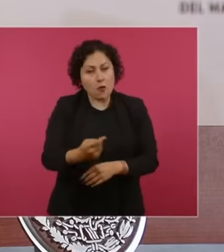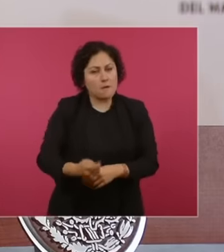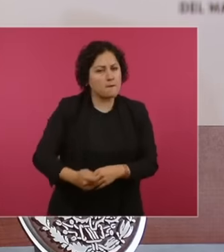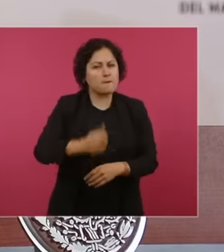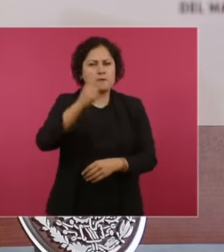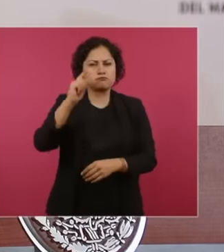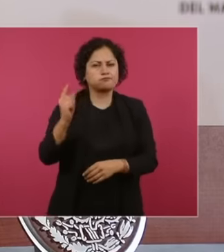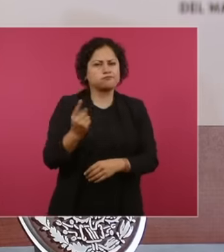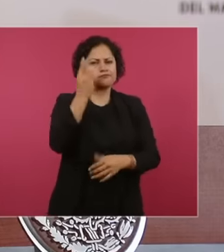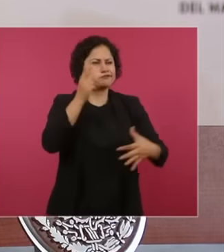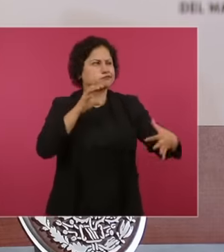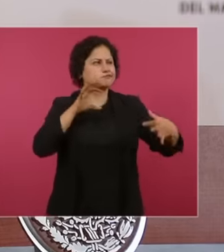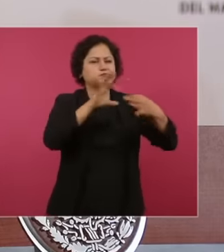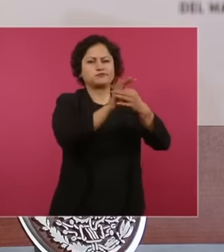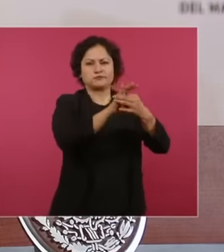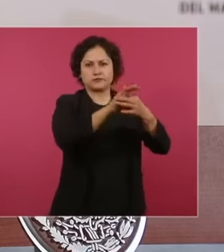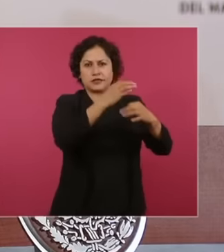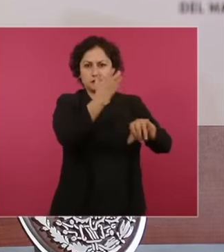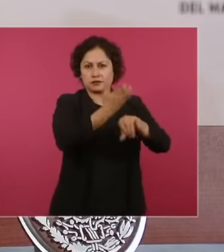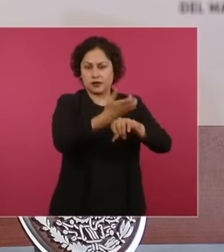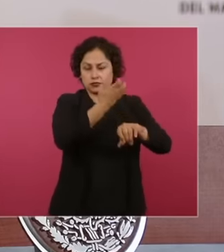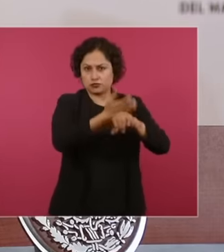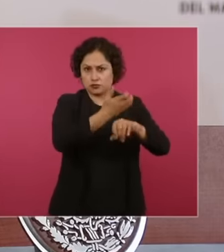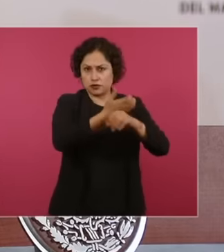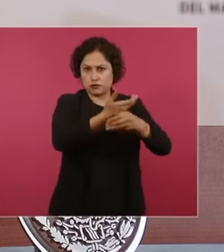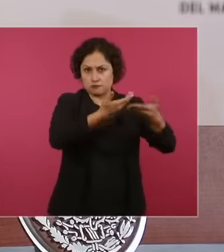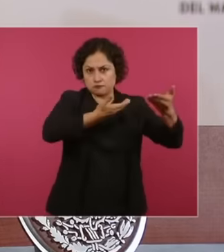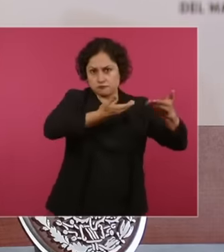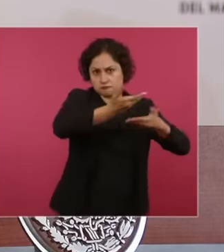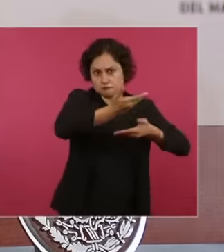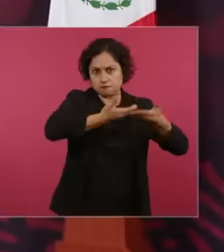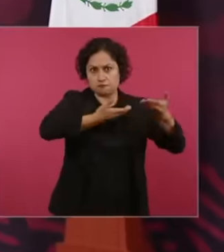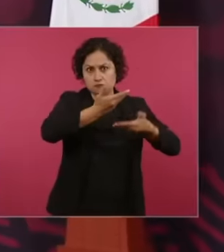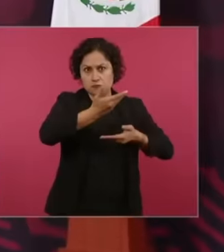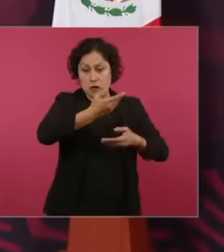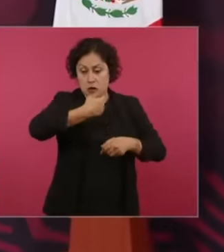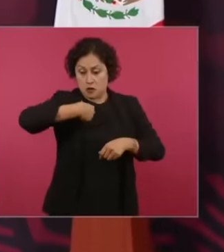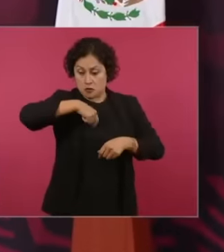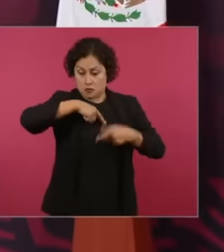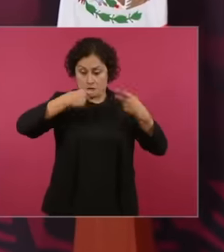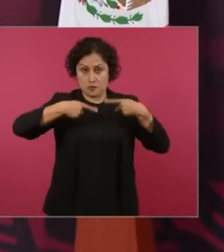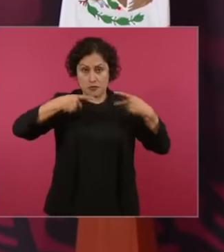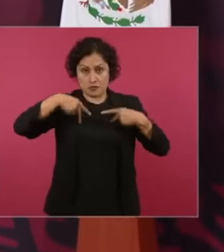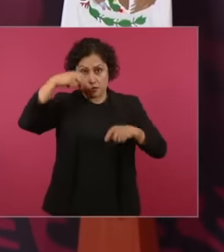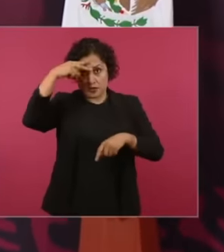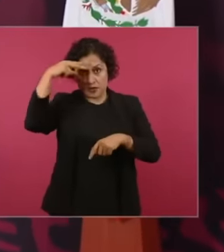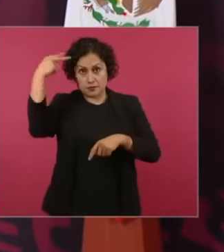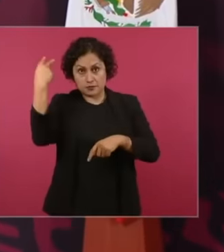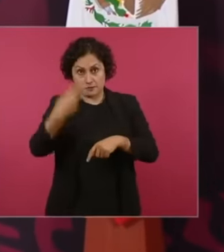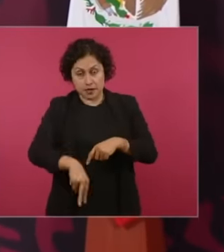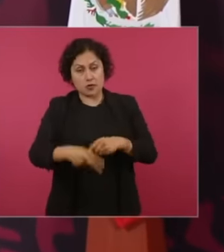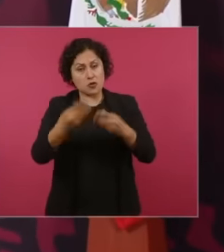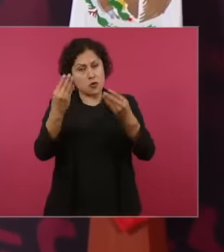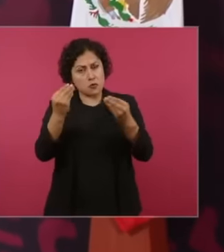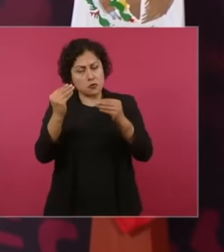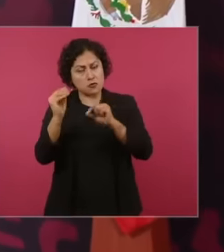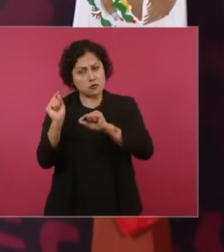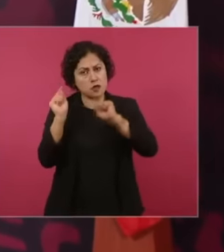Mexicans live in the United States, there is good relationship between our people, however,